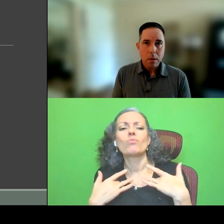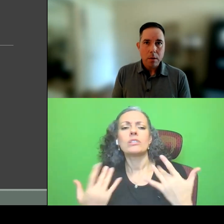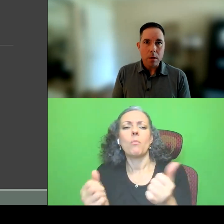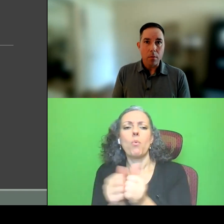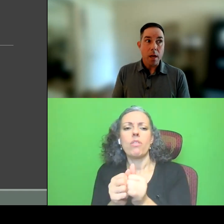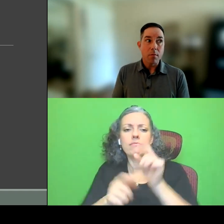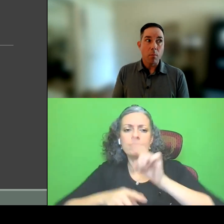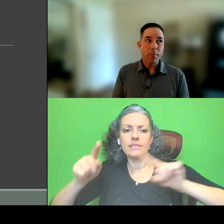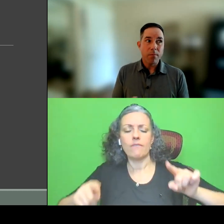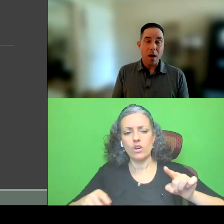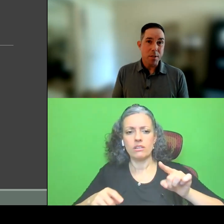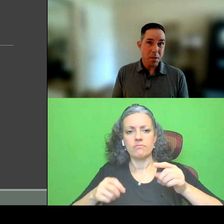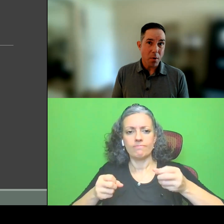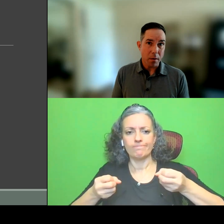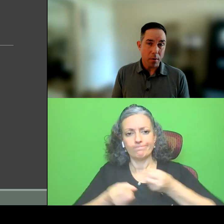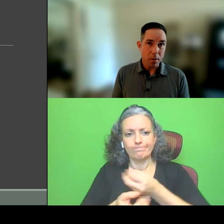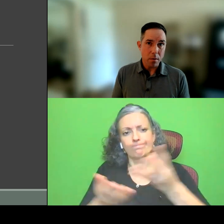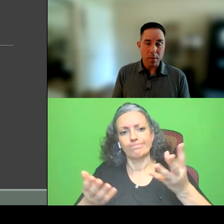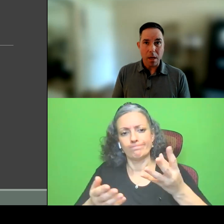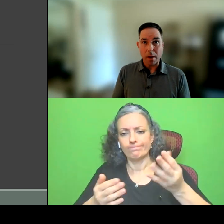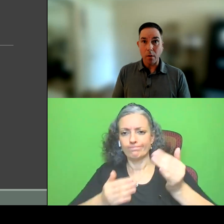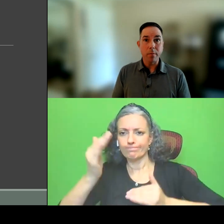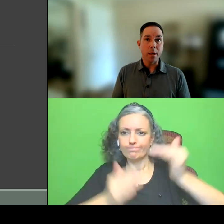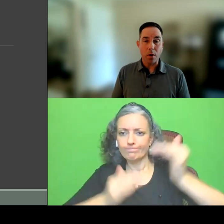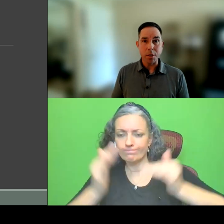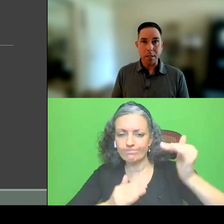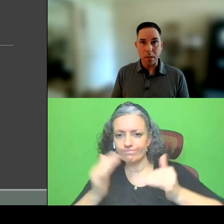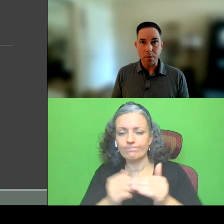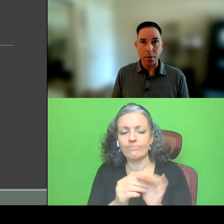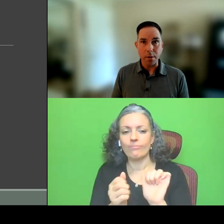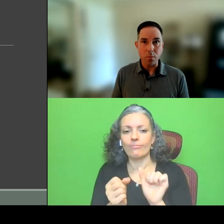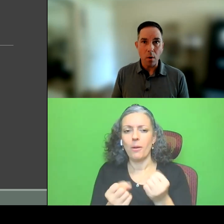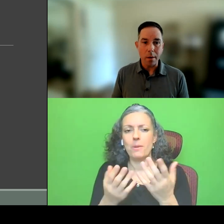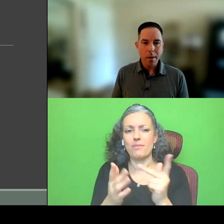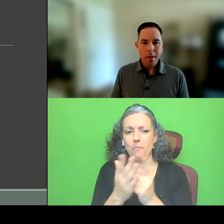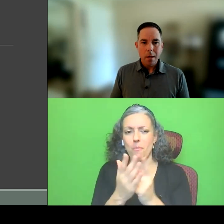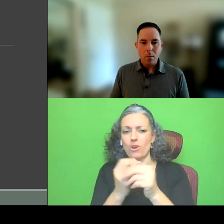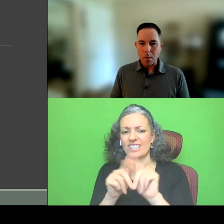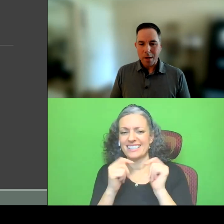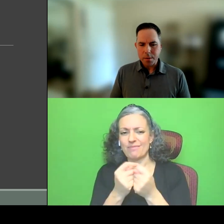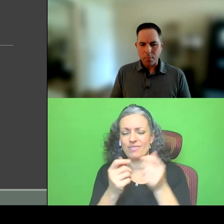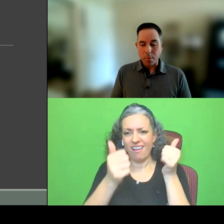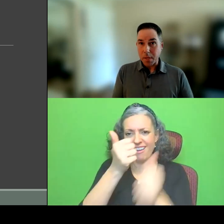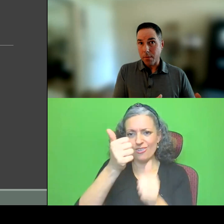If we have five or six product verticals and we have however many other project teams under each one, we might just repeat